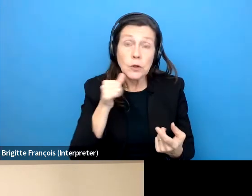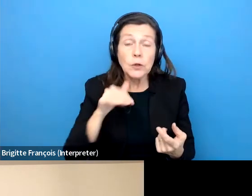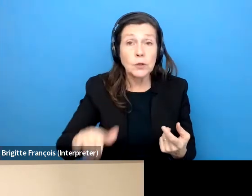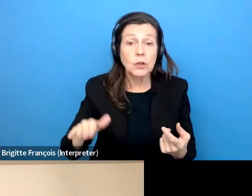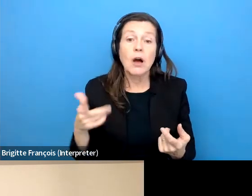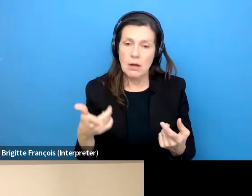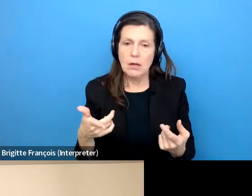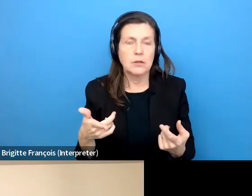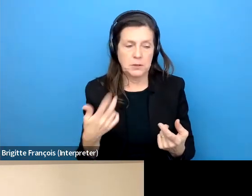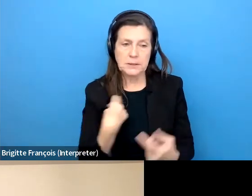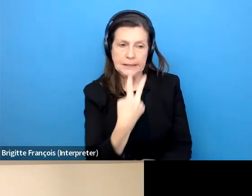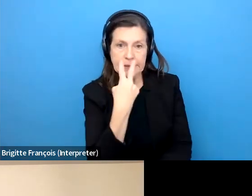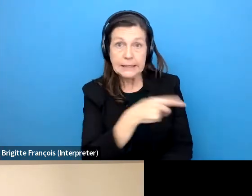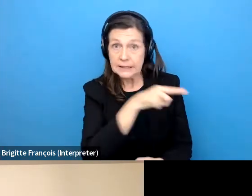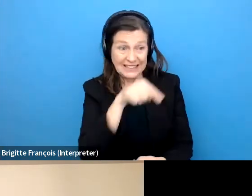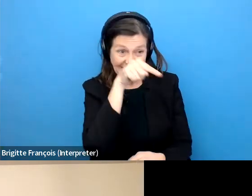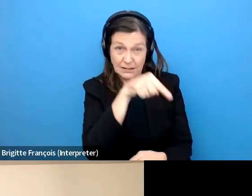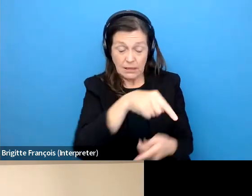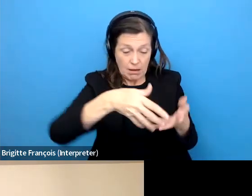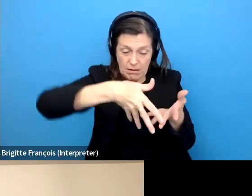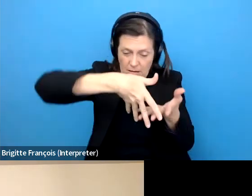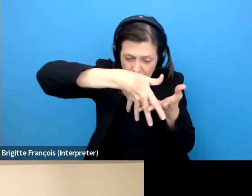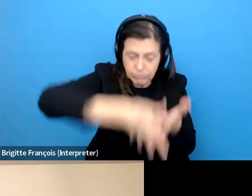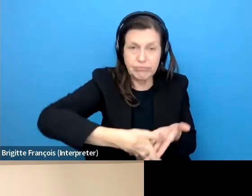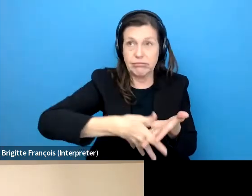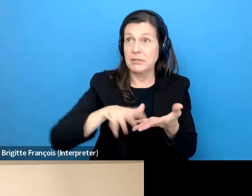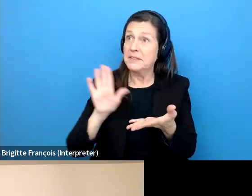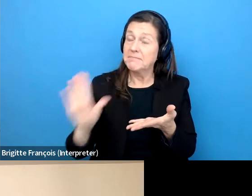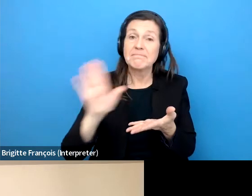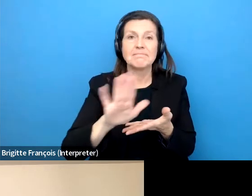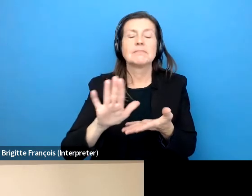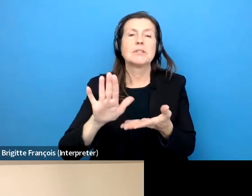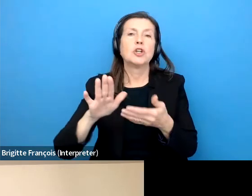a phenomenon rooted in structural sex-based discrimination